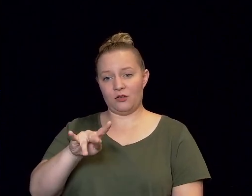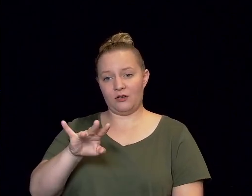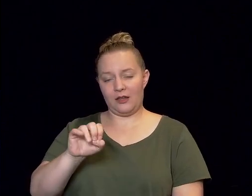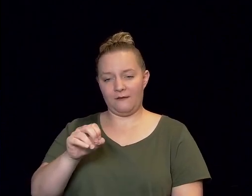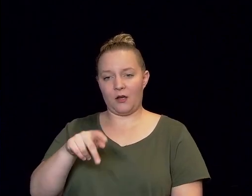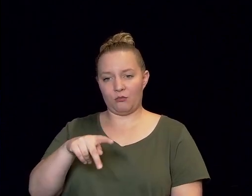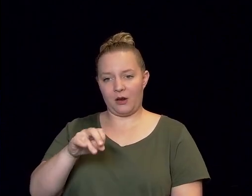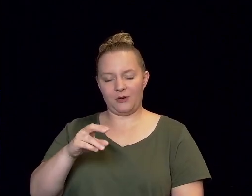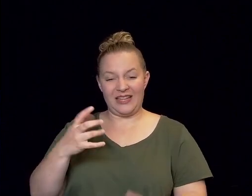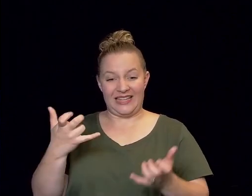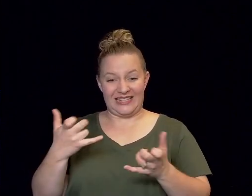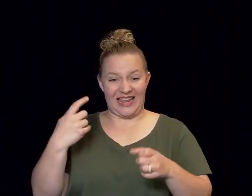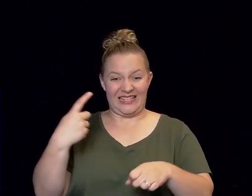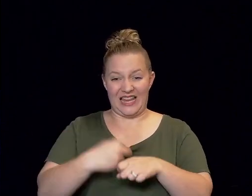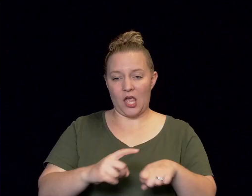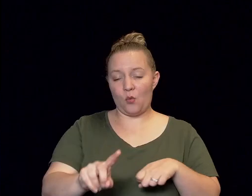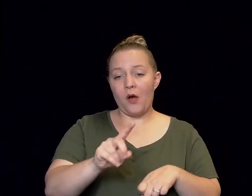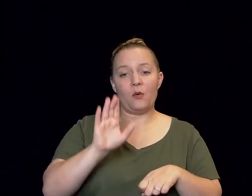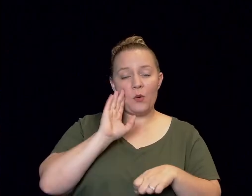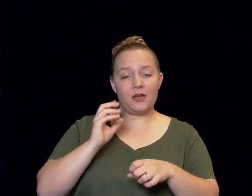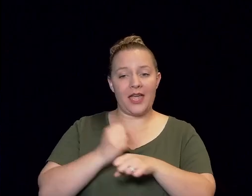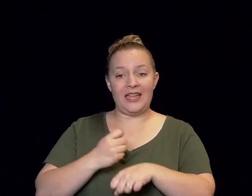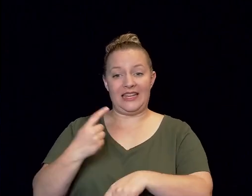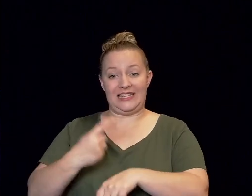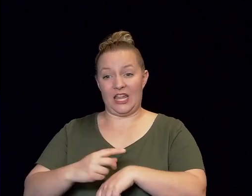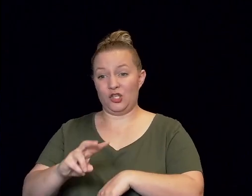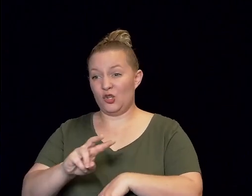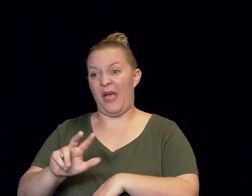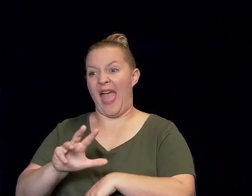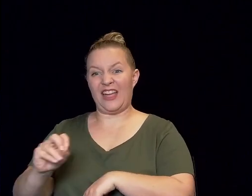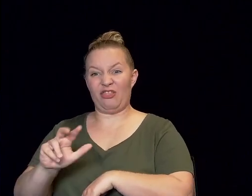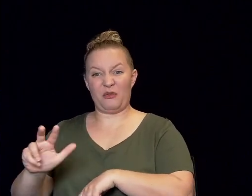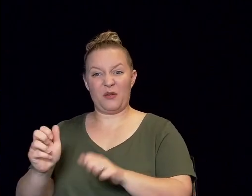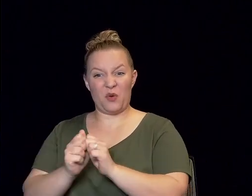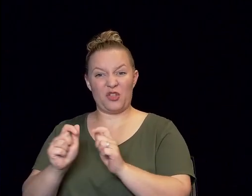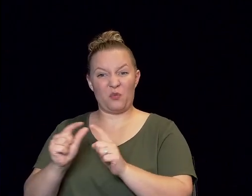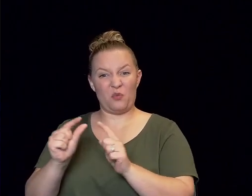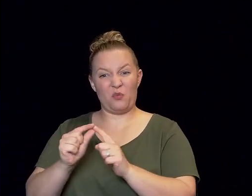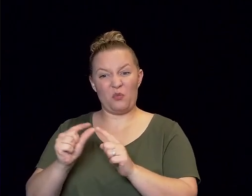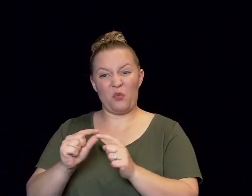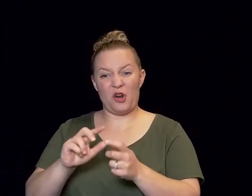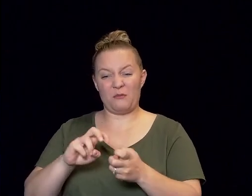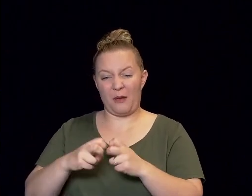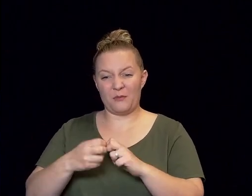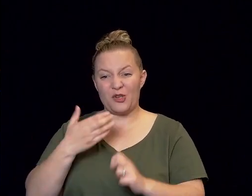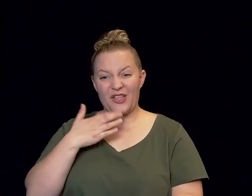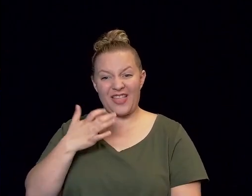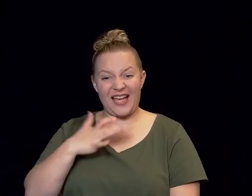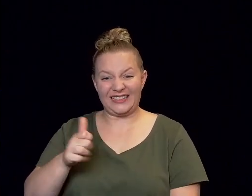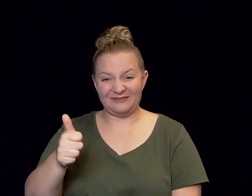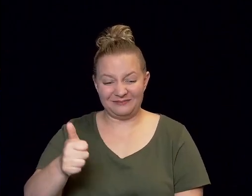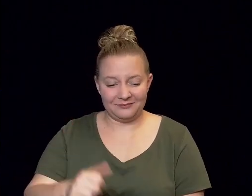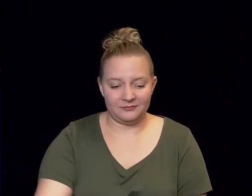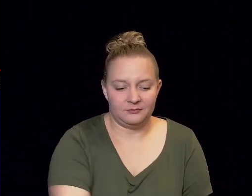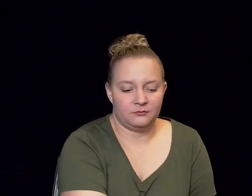You're gonna get a day two and a day three with word problems. So, good luck on your problems!